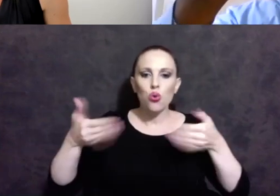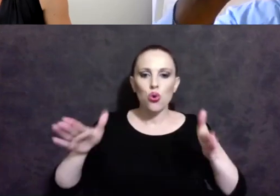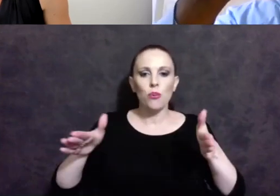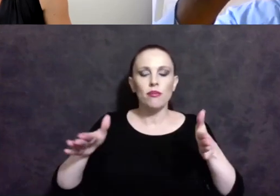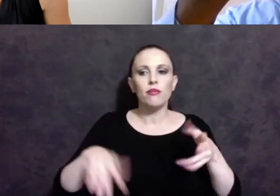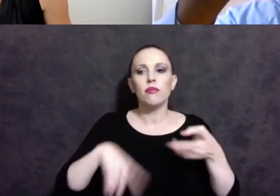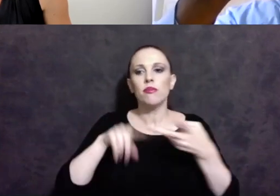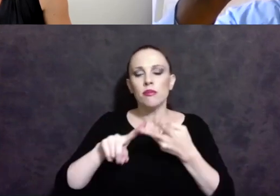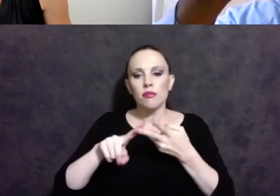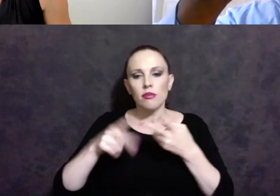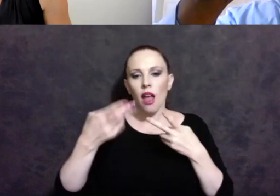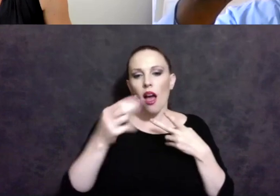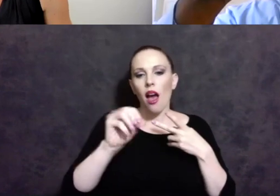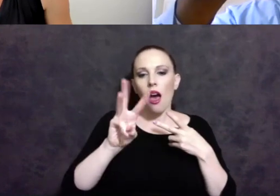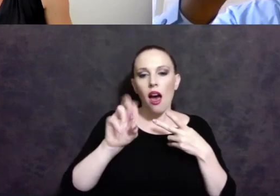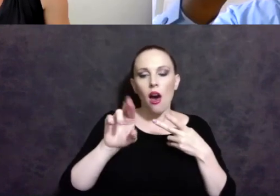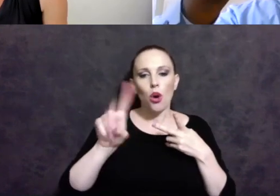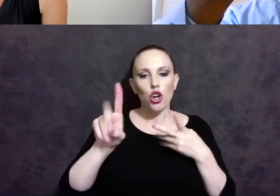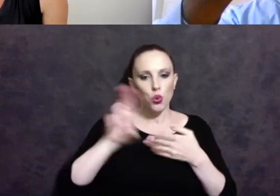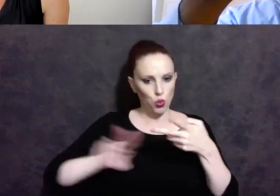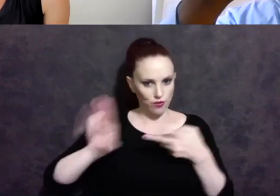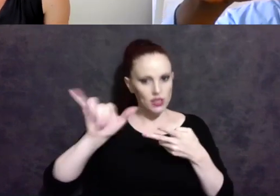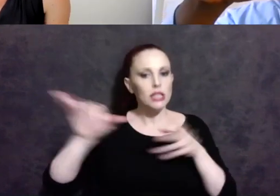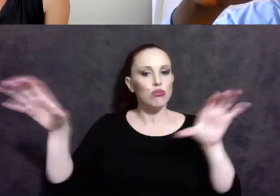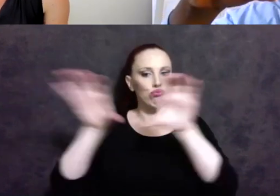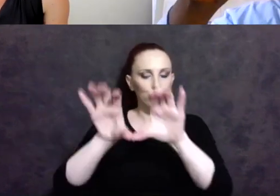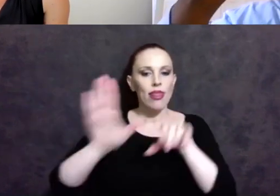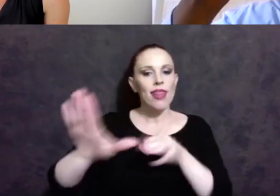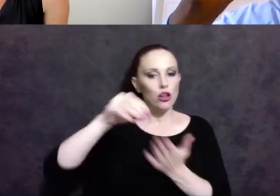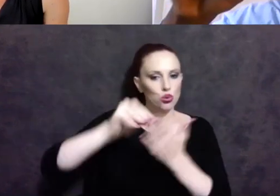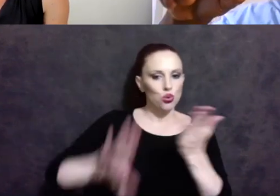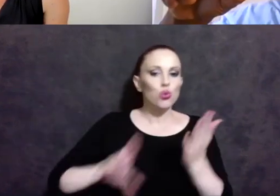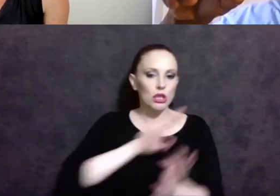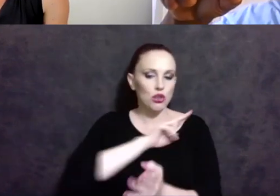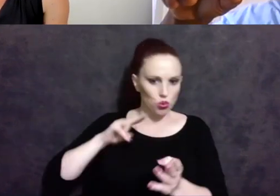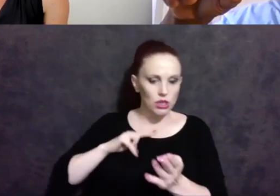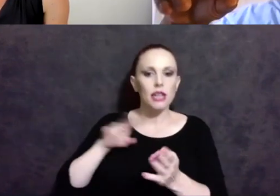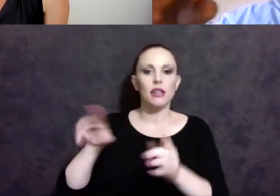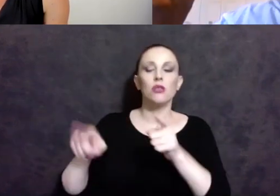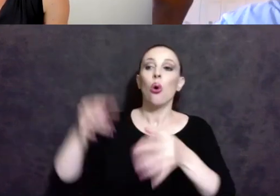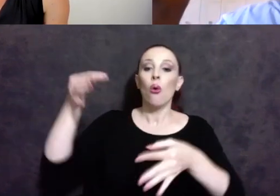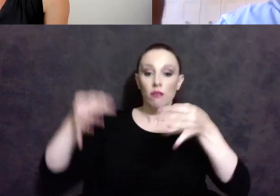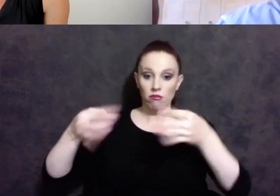Howard University and their student union and so when the verdict came out, the courtroom